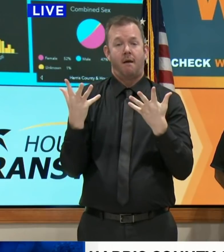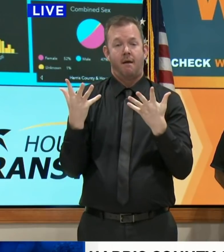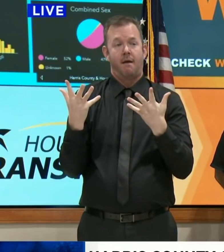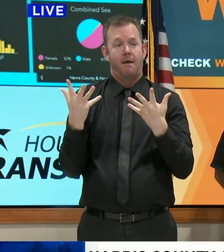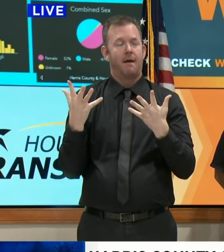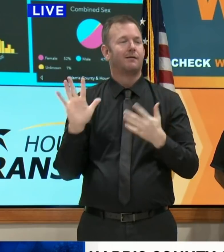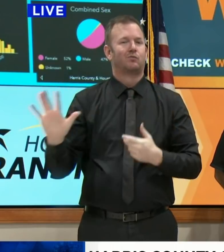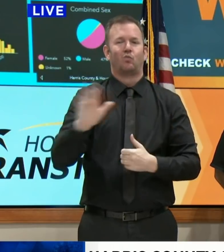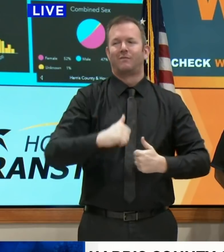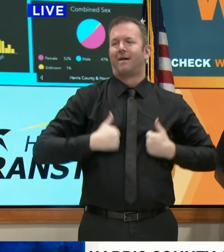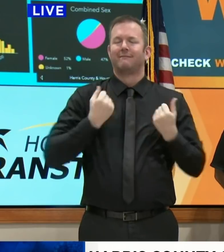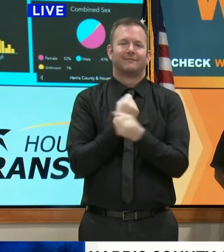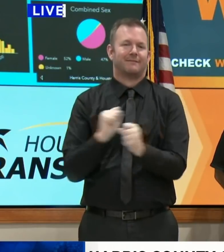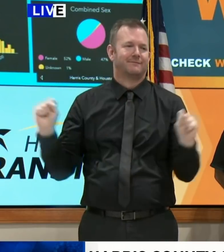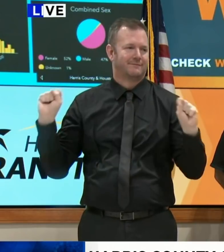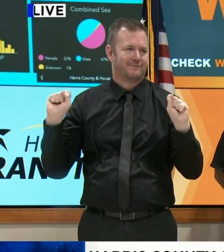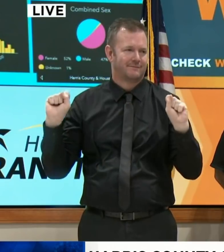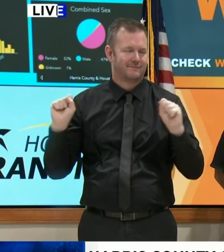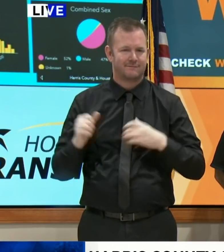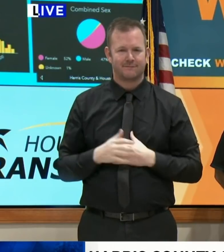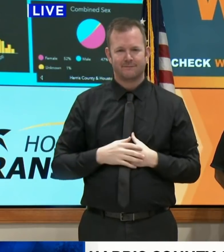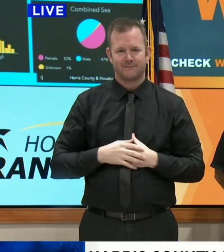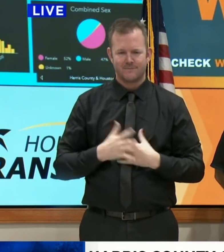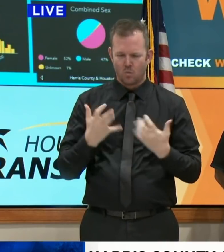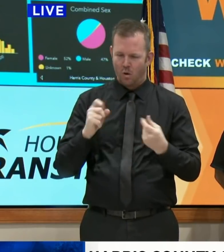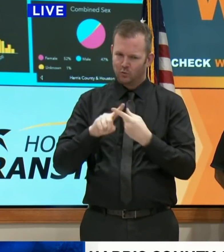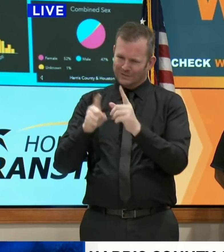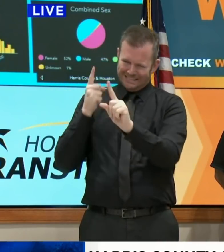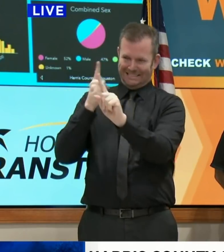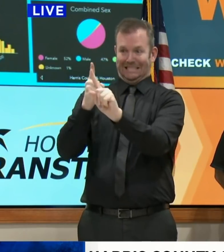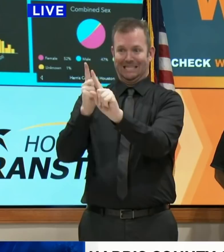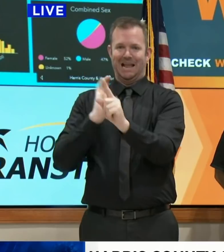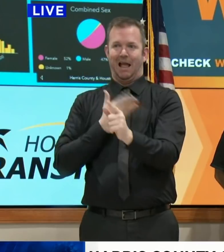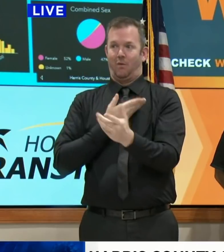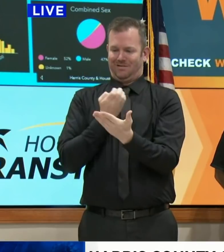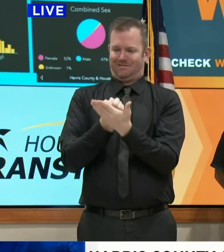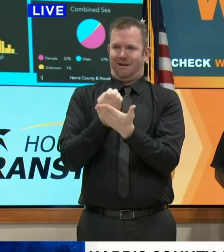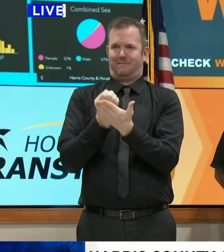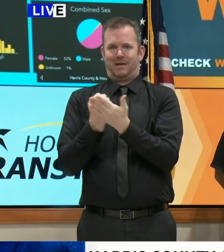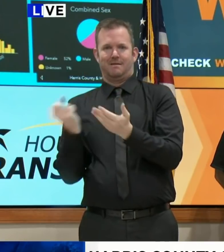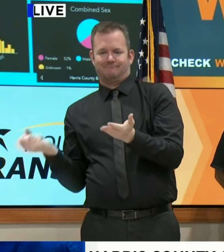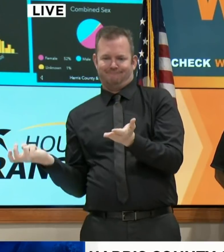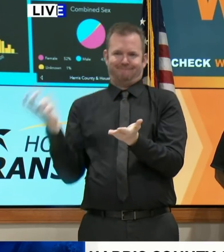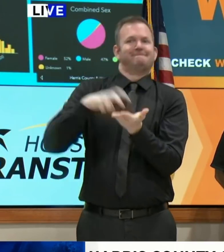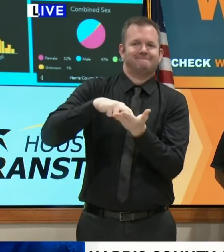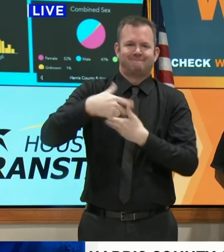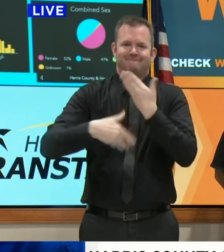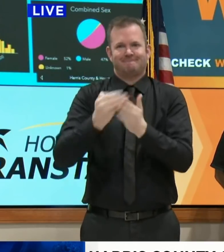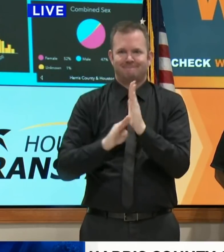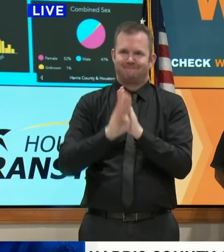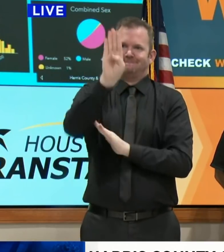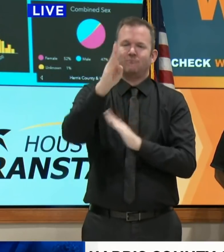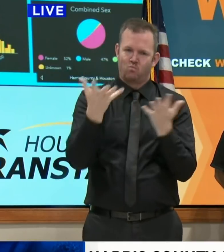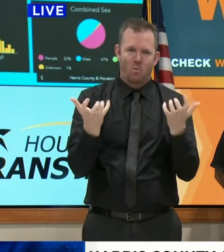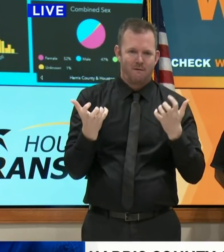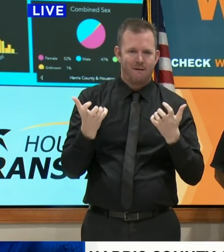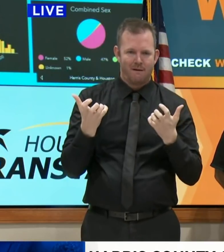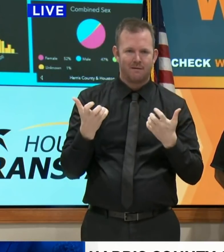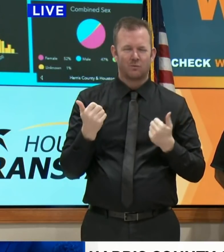thick of this fight from the moment, I wake up every morning moment, I wake up every morning to the second I close my eyes to the second I close my eyes at night and thinking about at night and thinking about saving lives and I’m thinking saving lives and I’m thinking about how quickly we can get